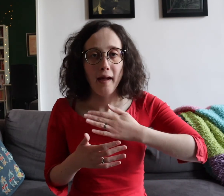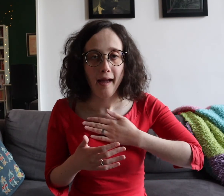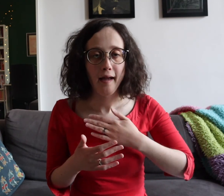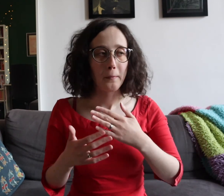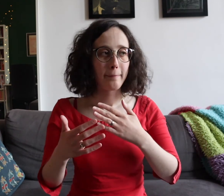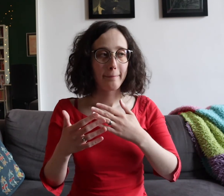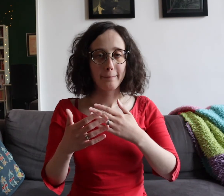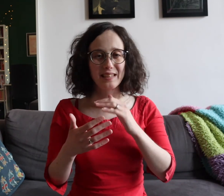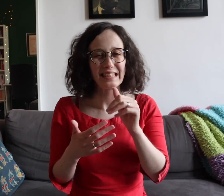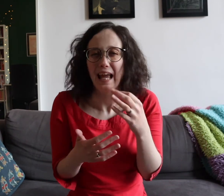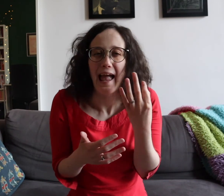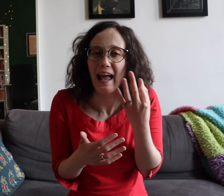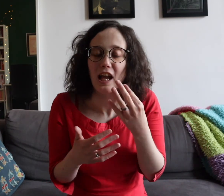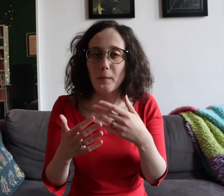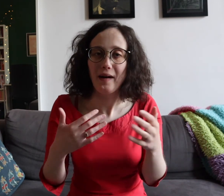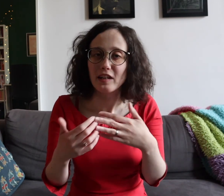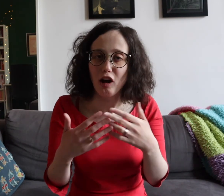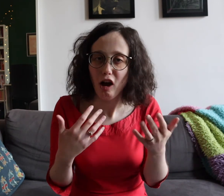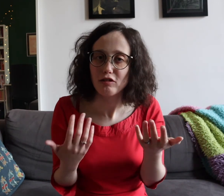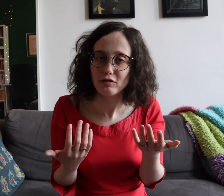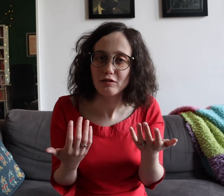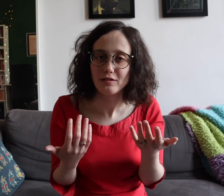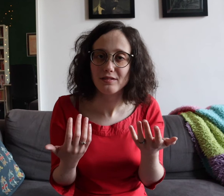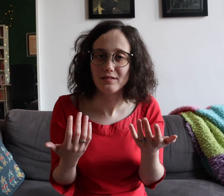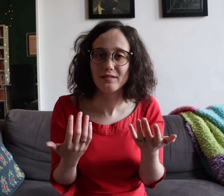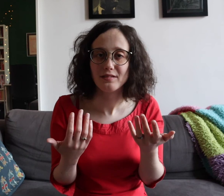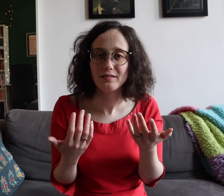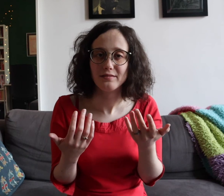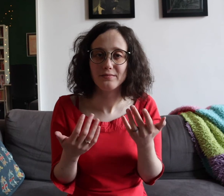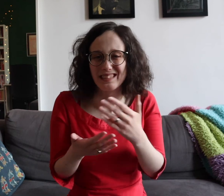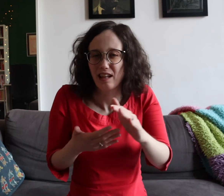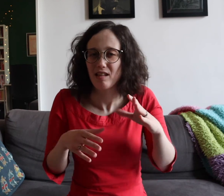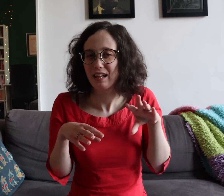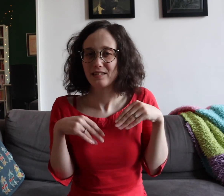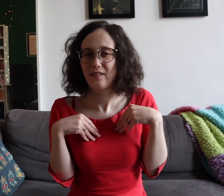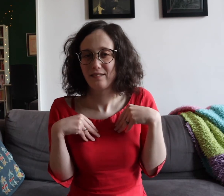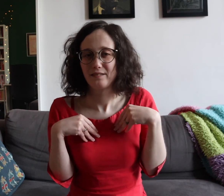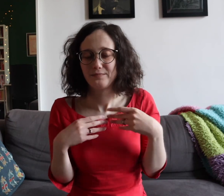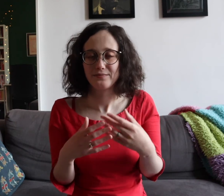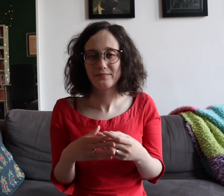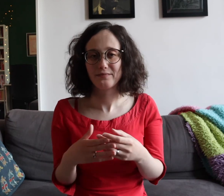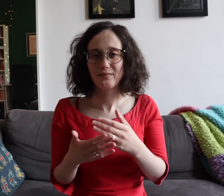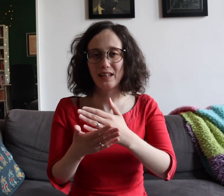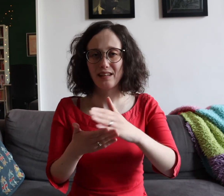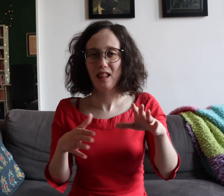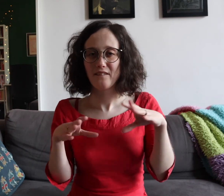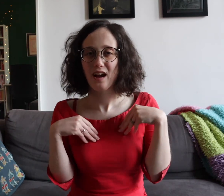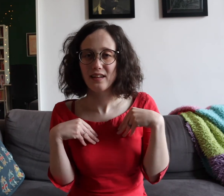that's fine, it's no big deal" a part of that is acceptance.